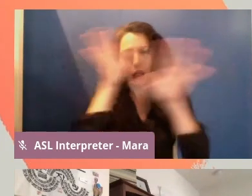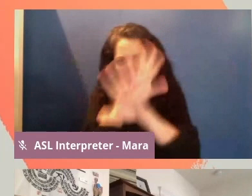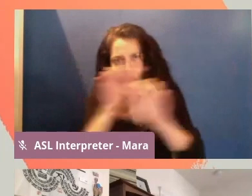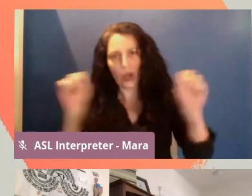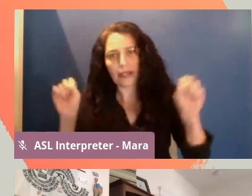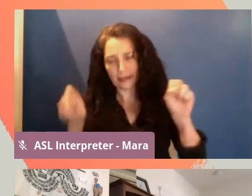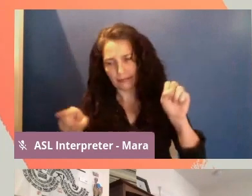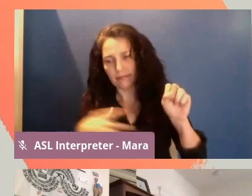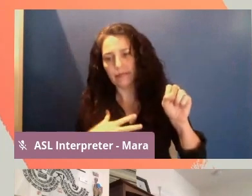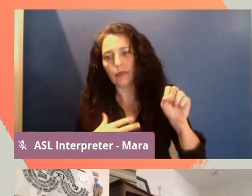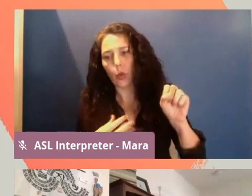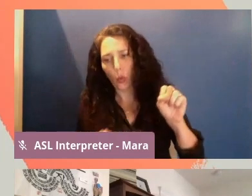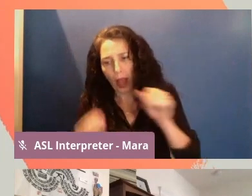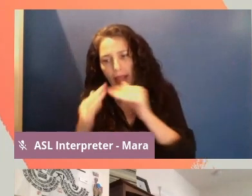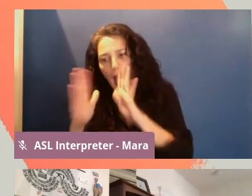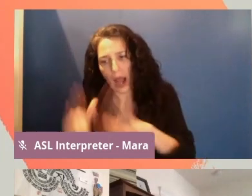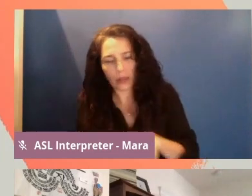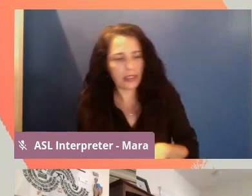on the people, on Capitol Hill